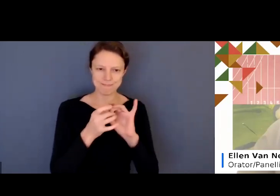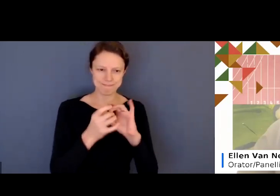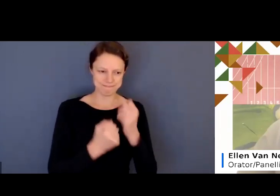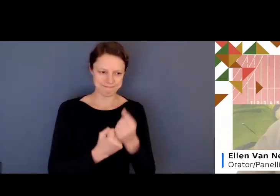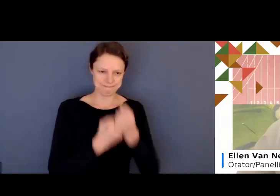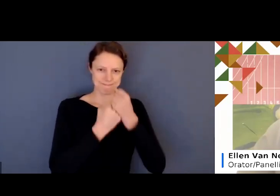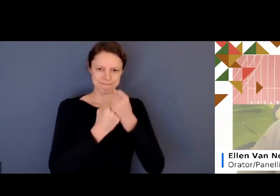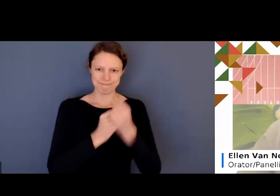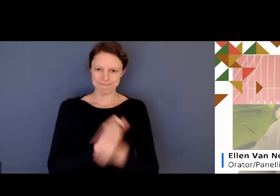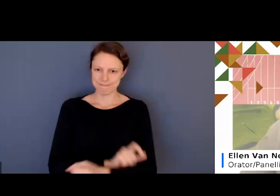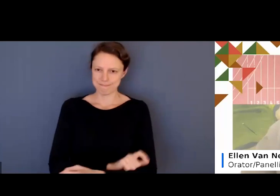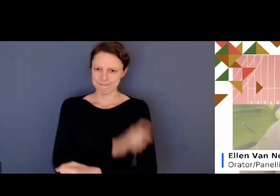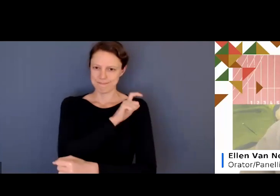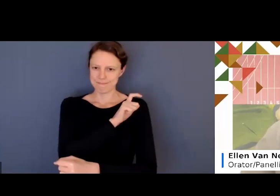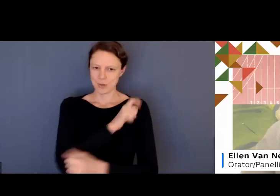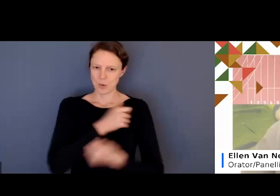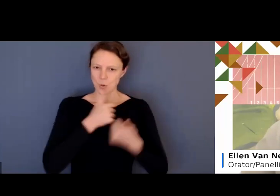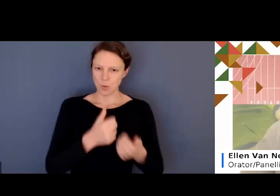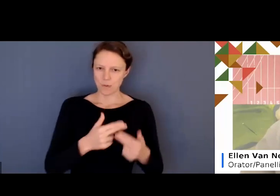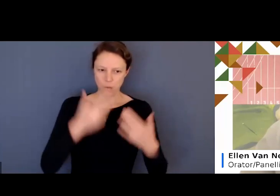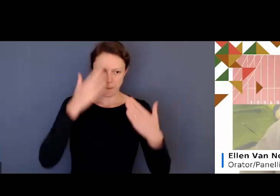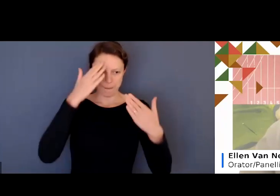and good for our mental, physical,